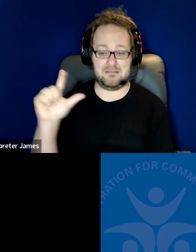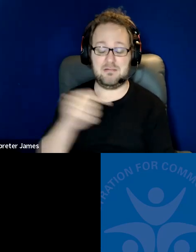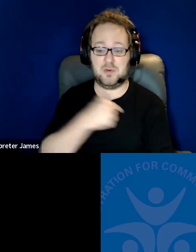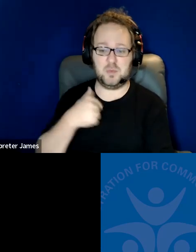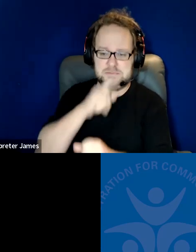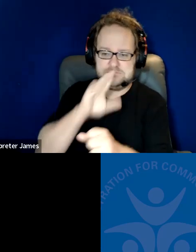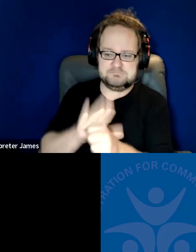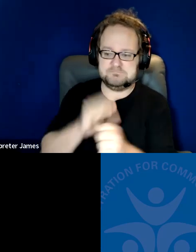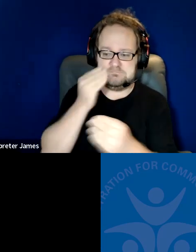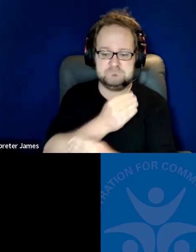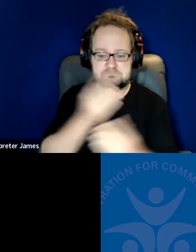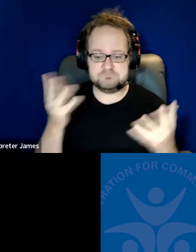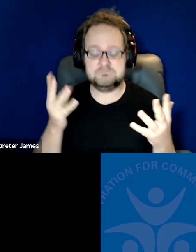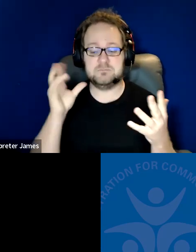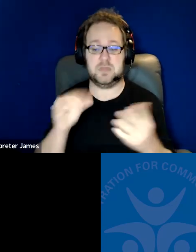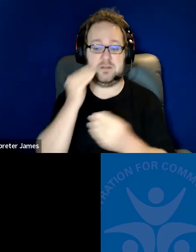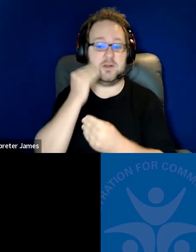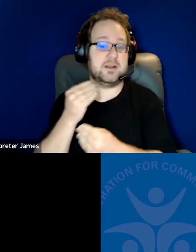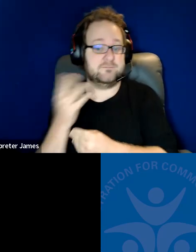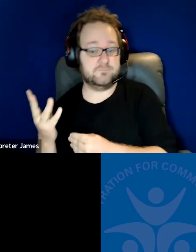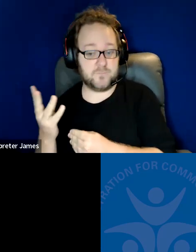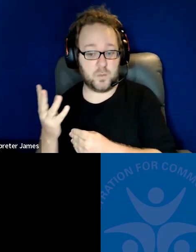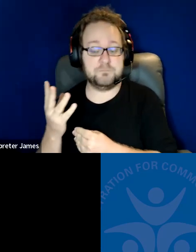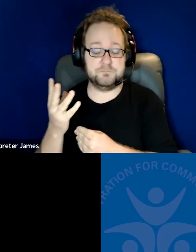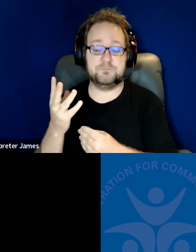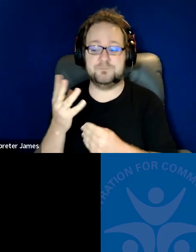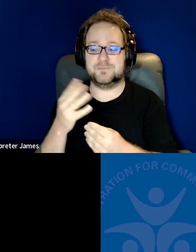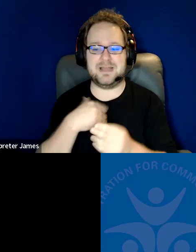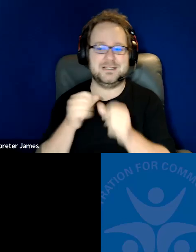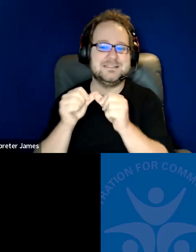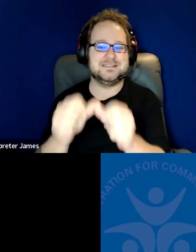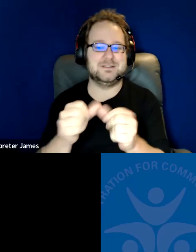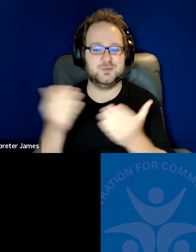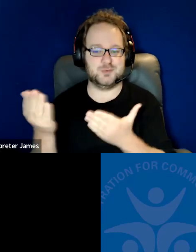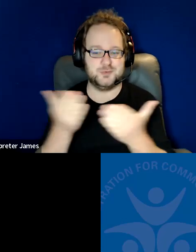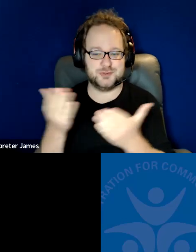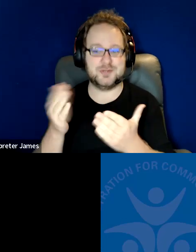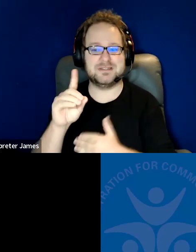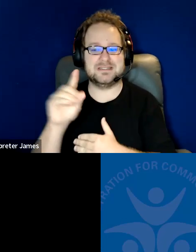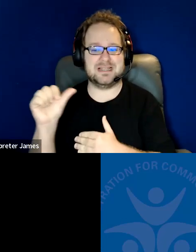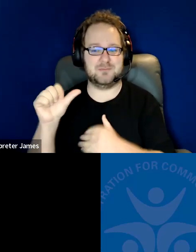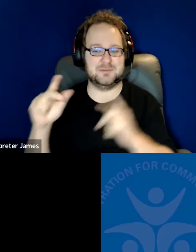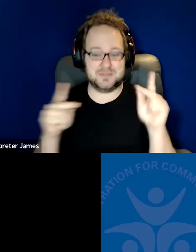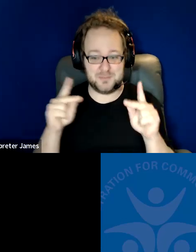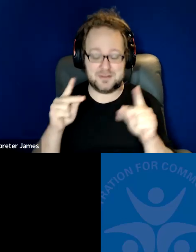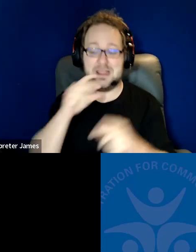are informed and prepared to continue to serve. Disabled people and older adults.